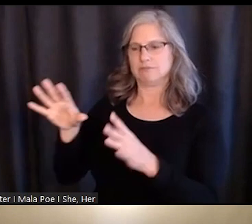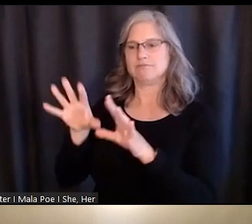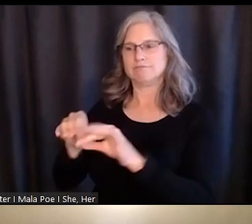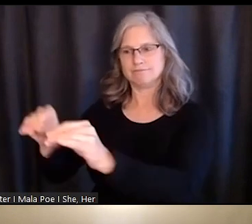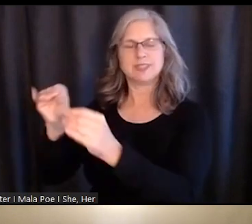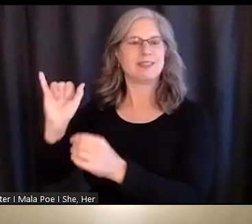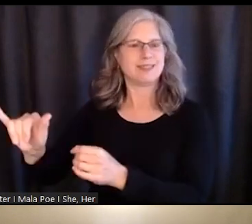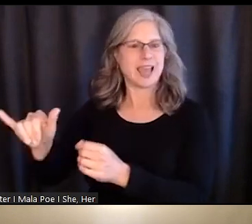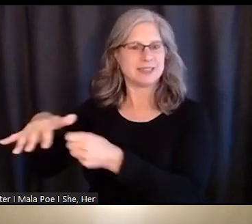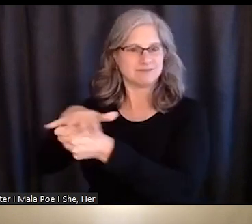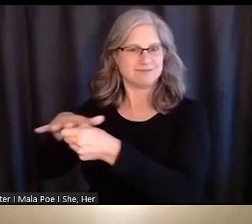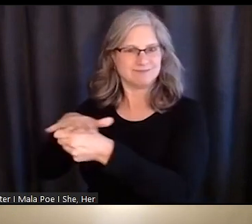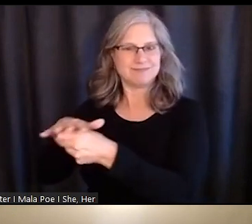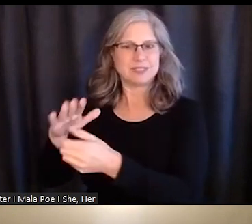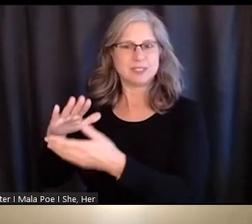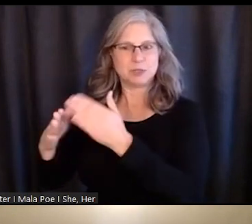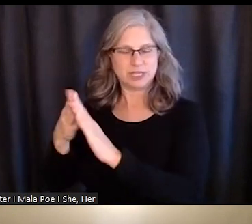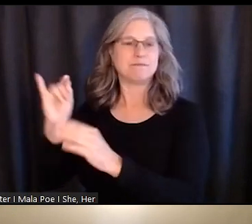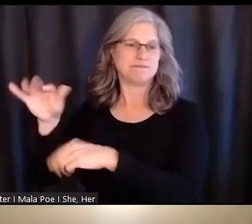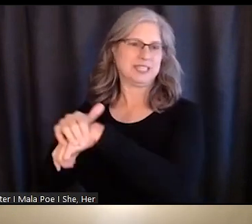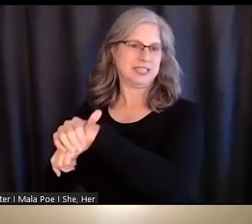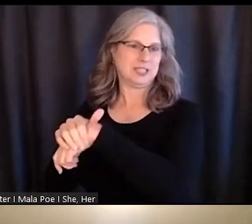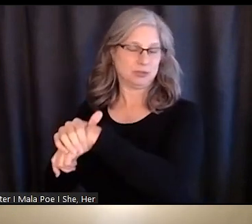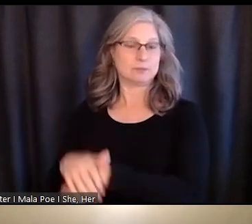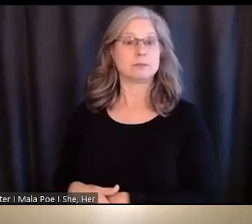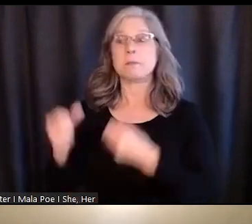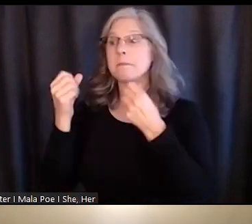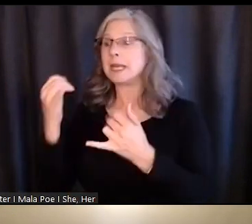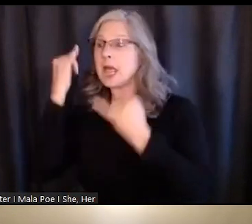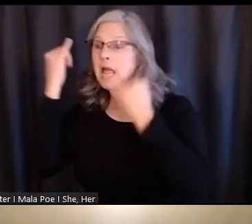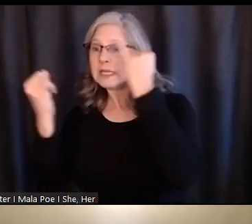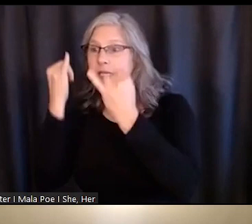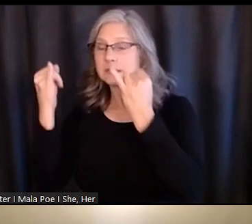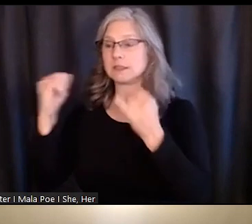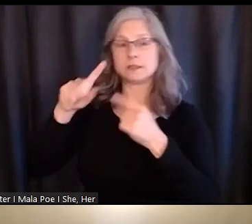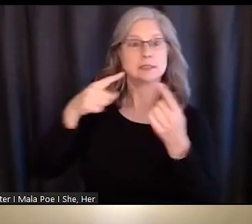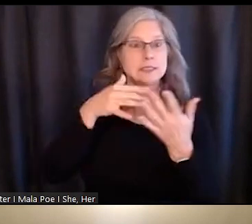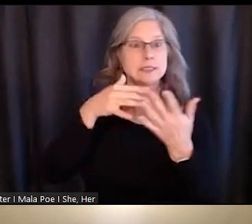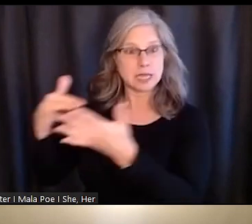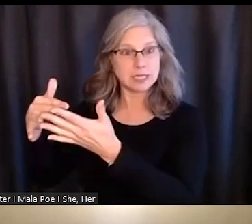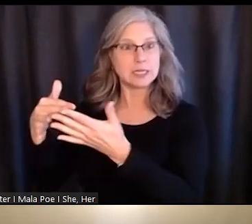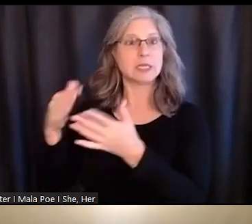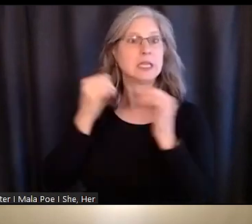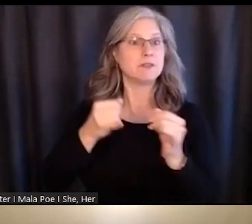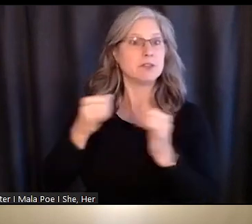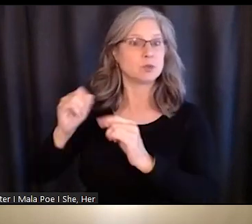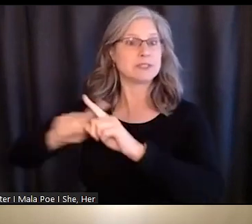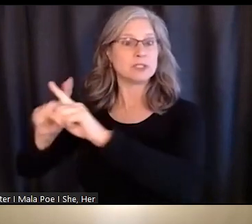And that's English. However, many of the ideas that motivate the study of individual differences are relevant to this population.